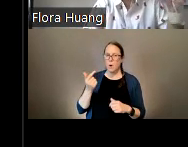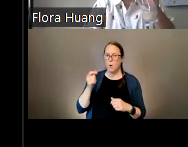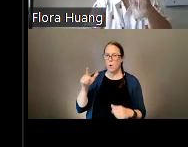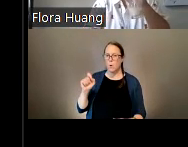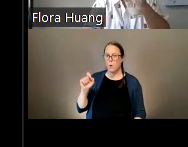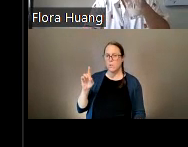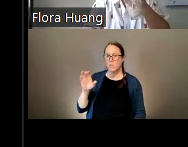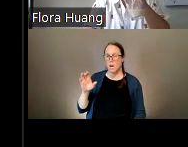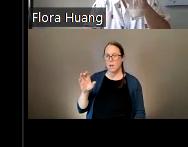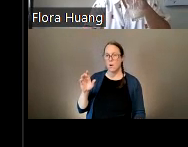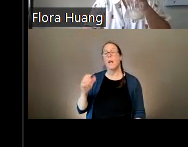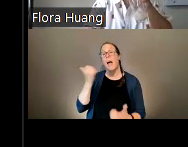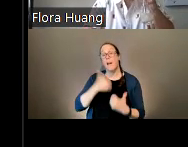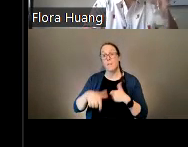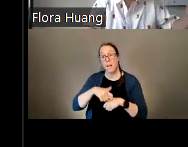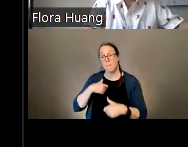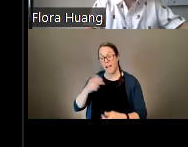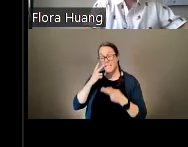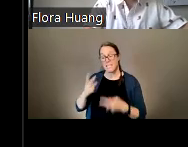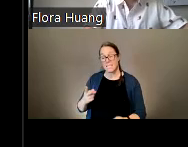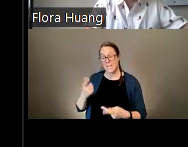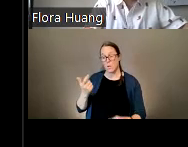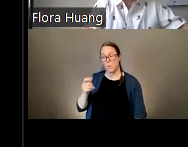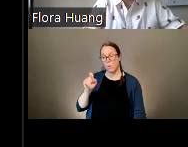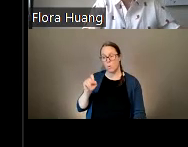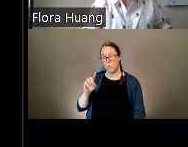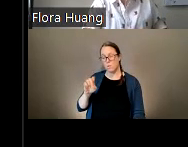that's generally my go to is to export it to Word.